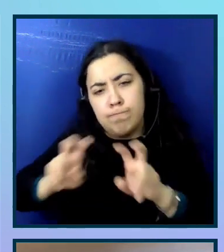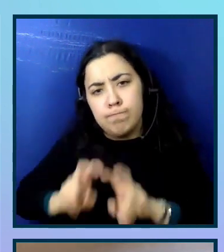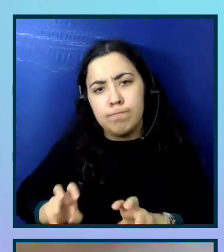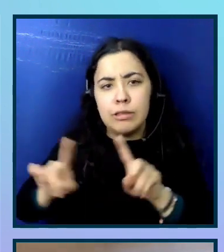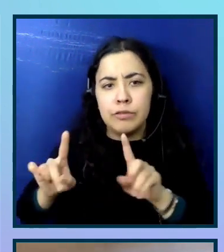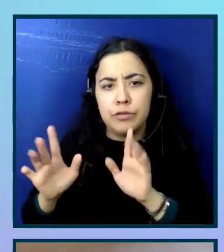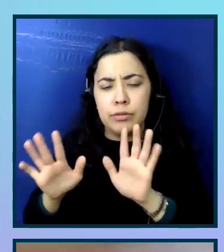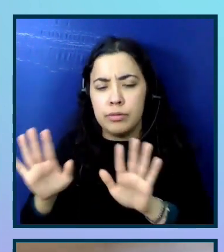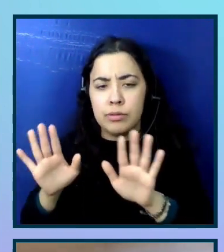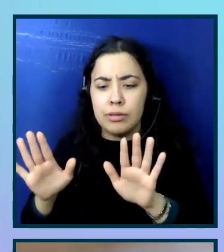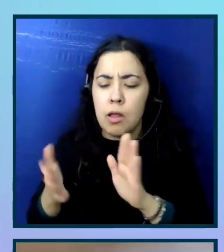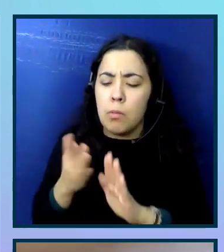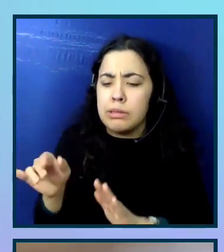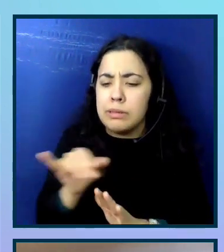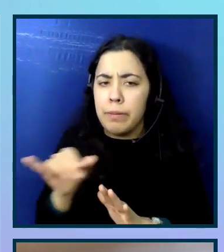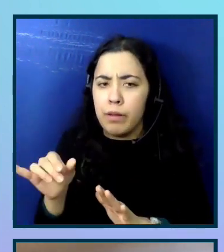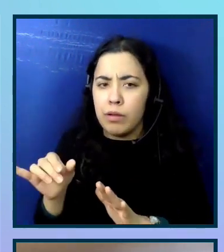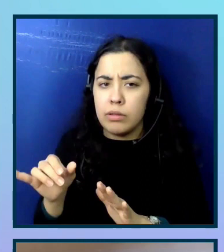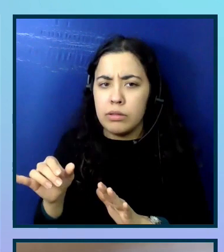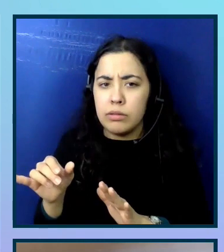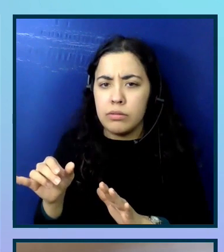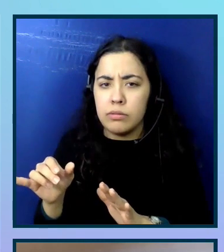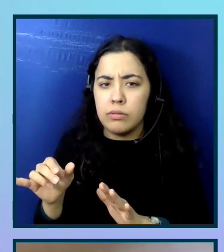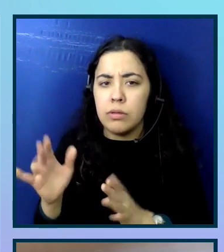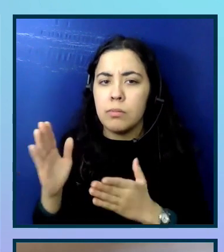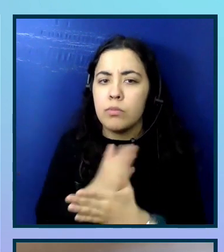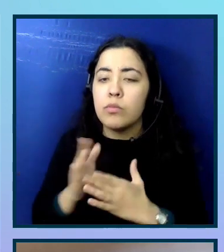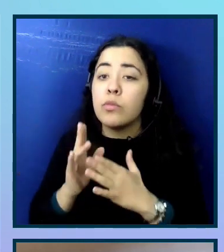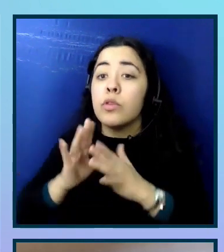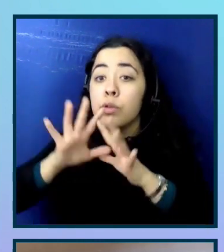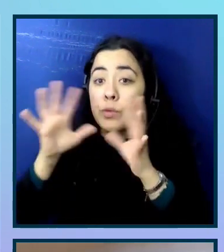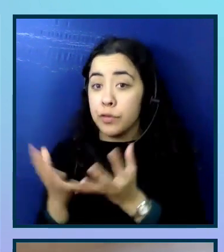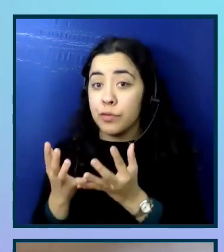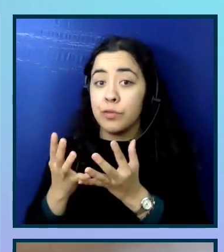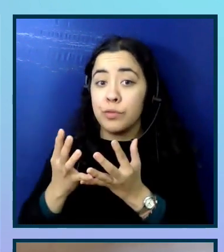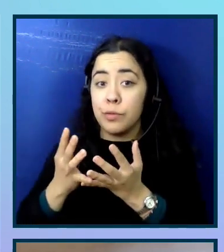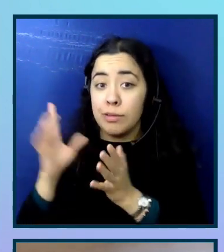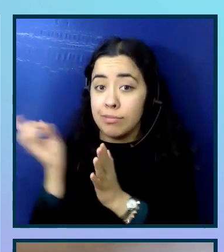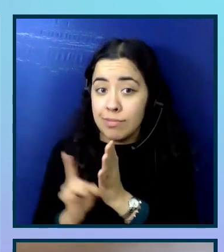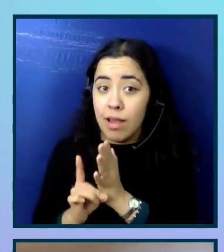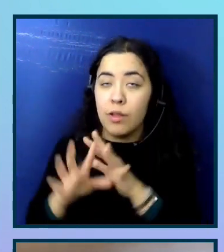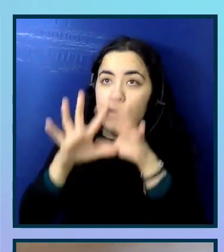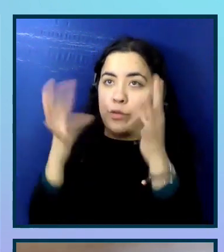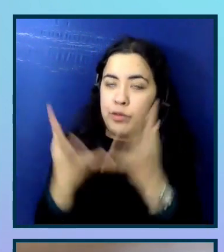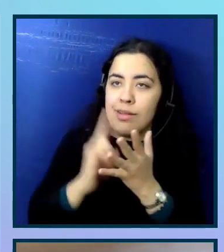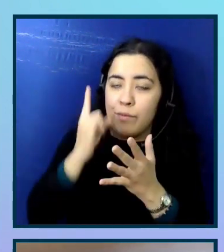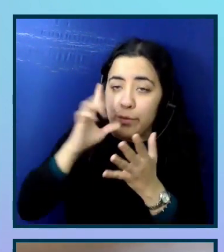and similarities between Universal Design, Universal Design for Learning, and Inclusive Design.